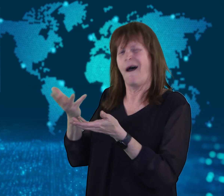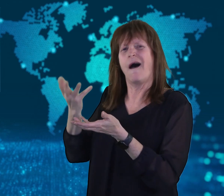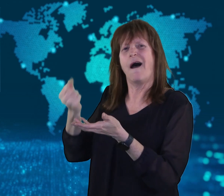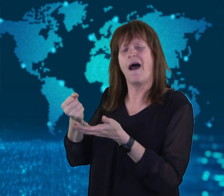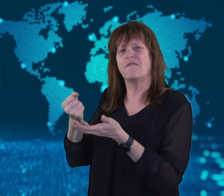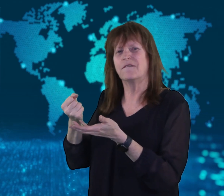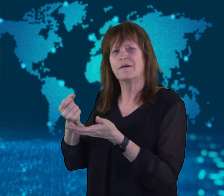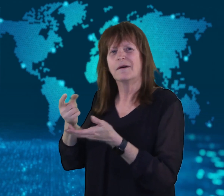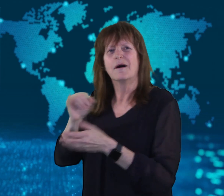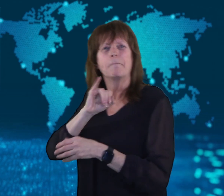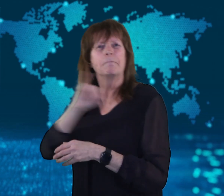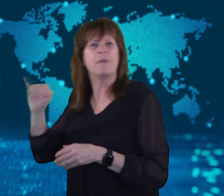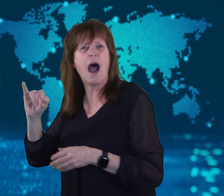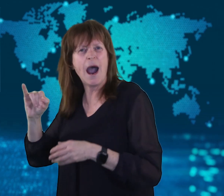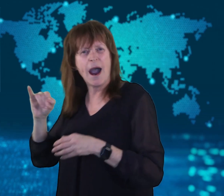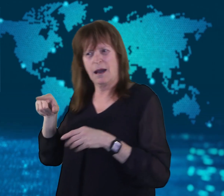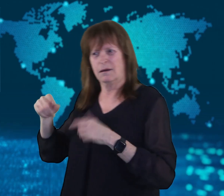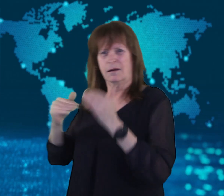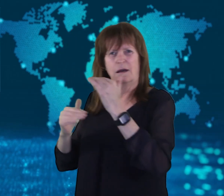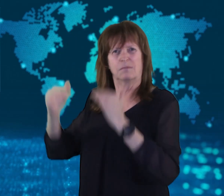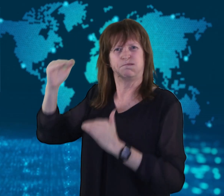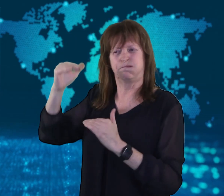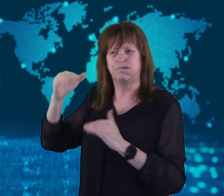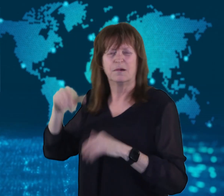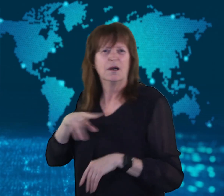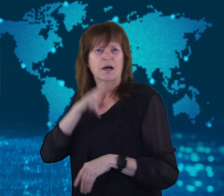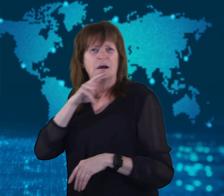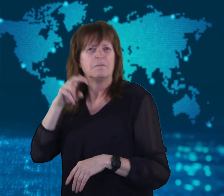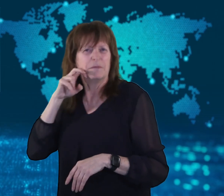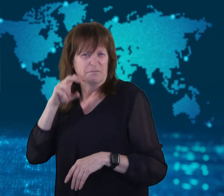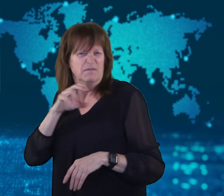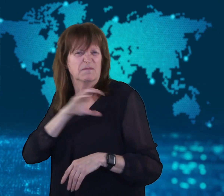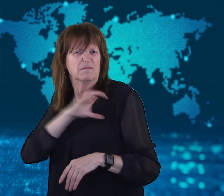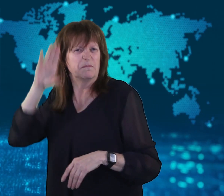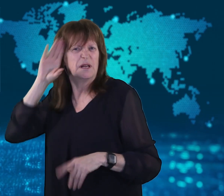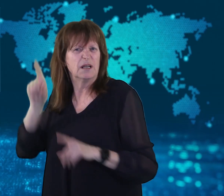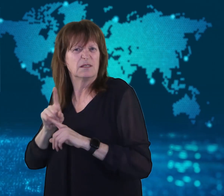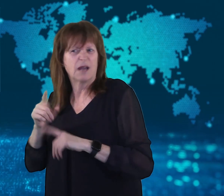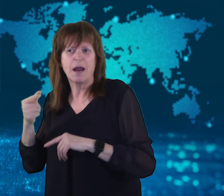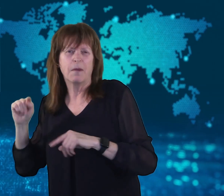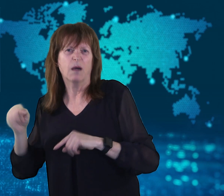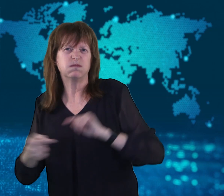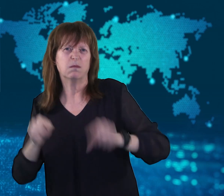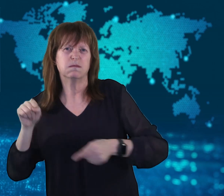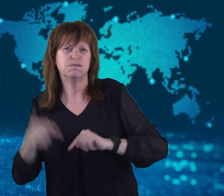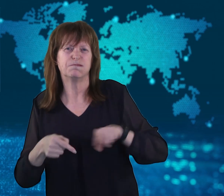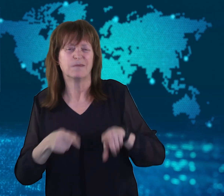the commission for crimes by their "morality police."